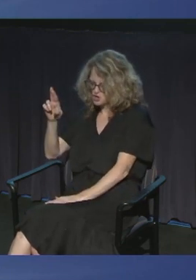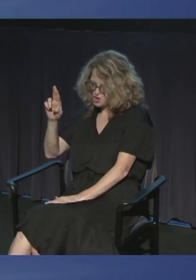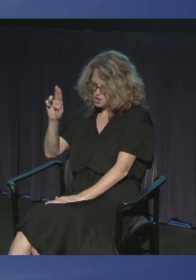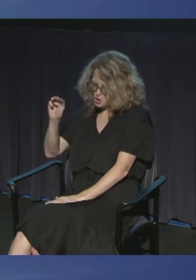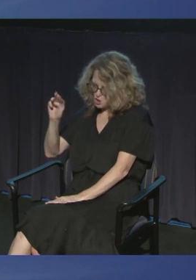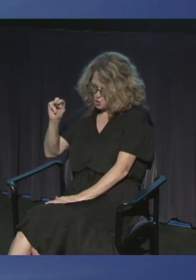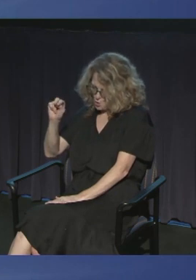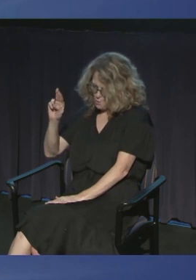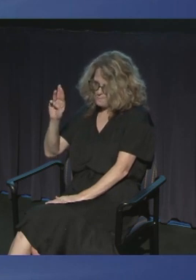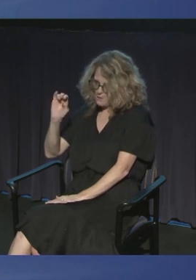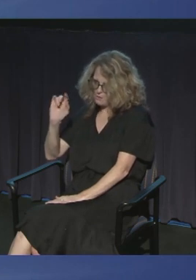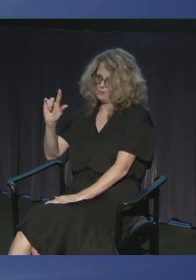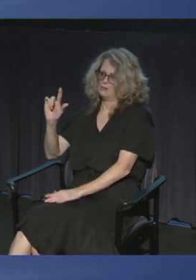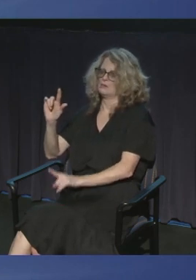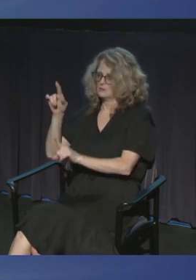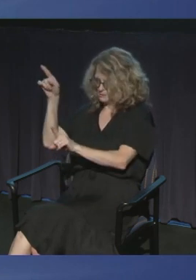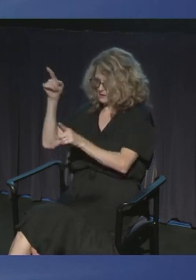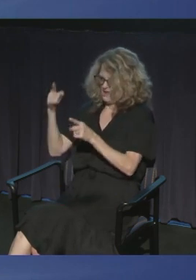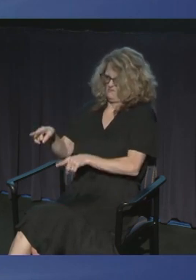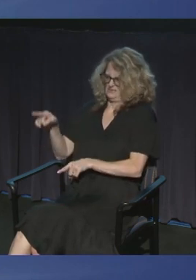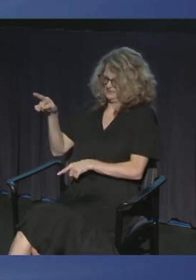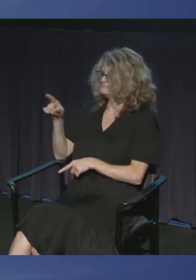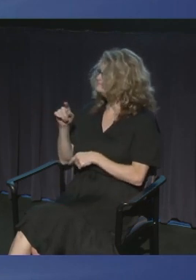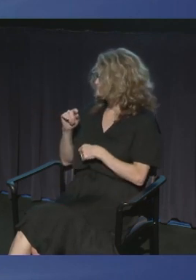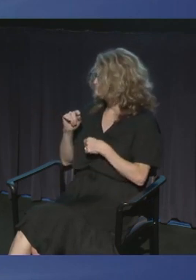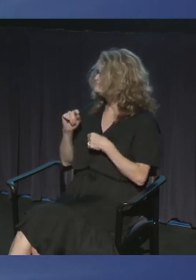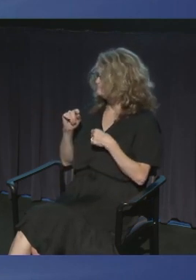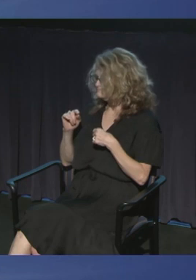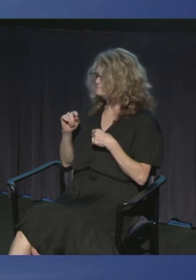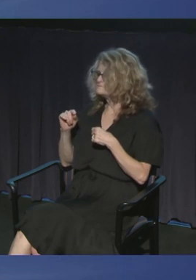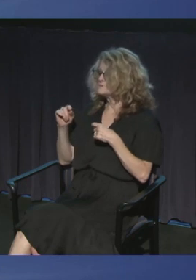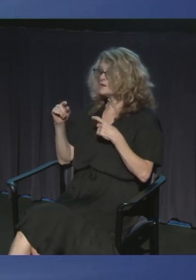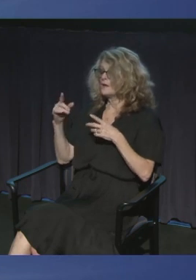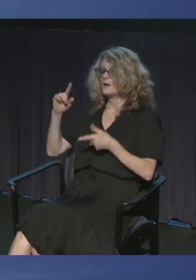UPON RADIATION DAMAGE AT LOWER